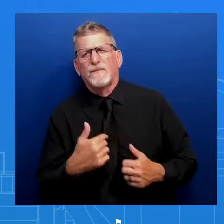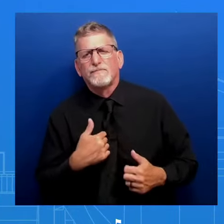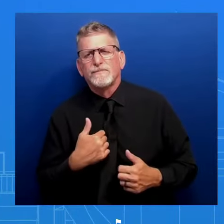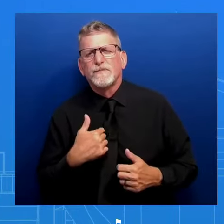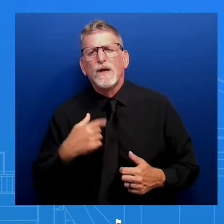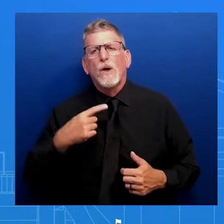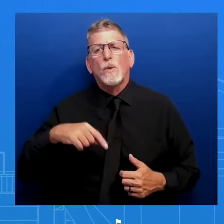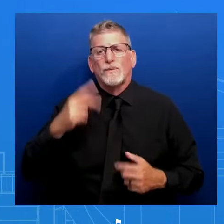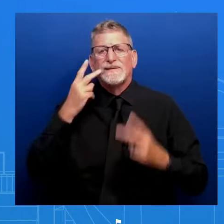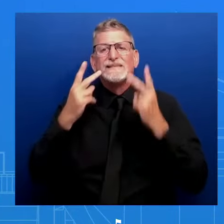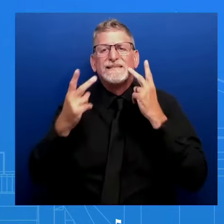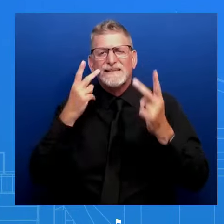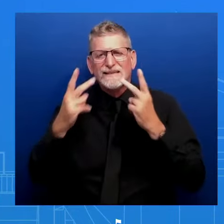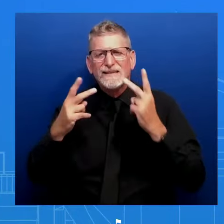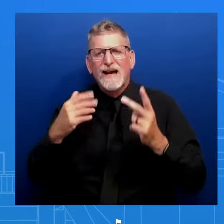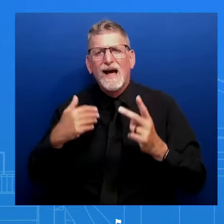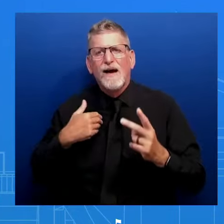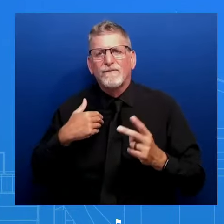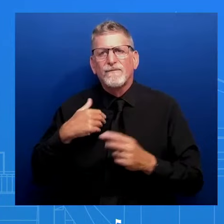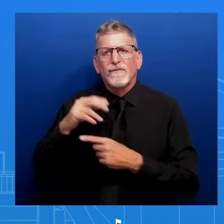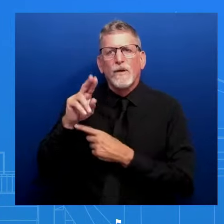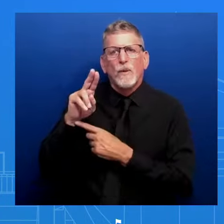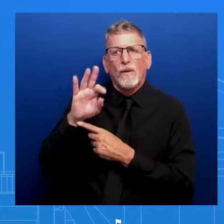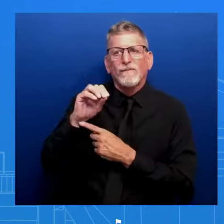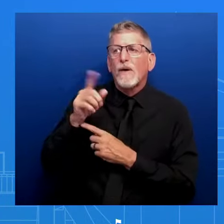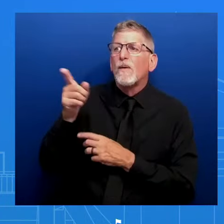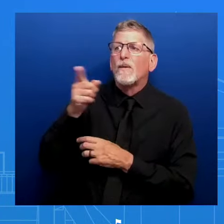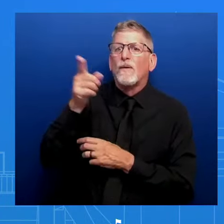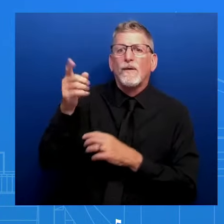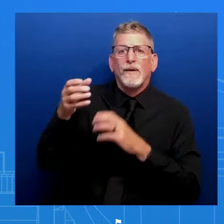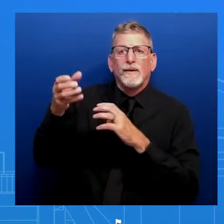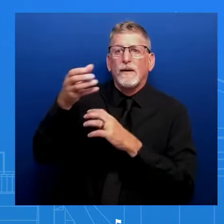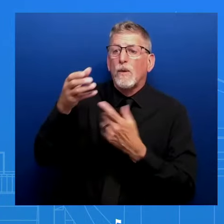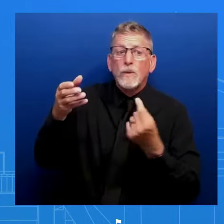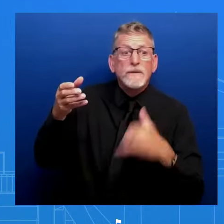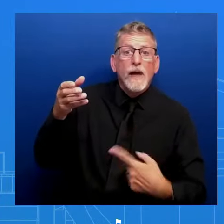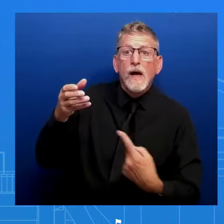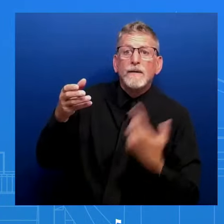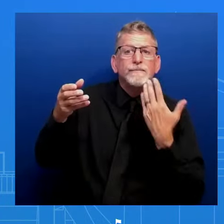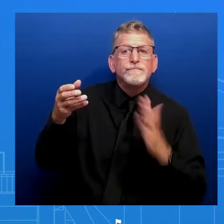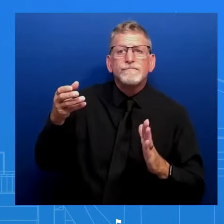that have been sighted and reported by pilots, Navy and Air Force;